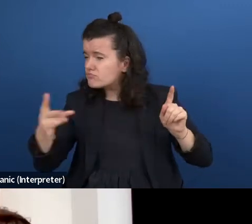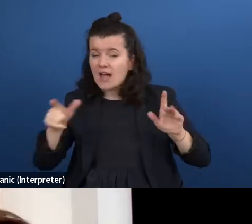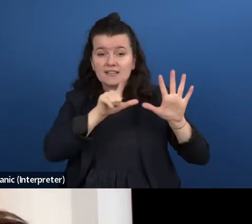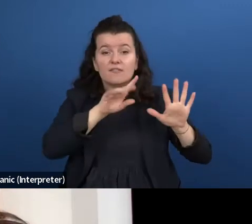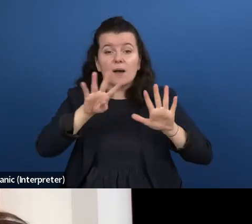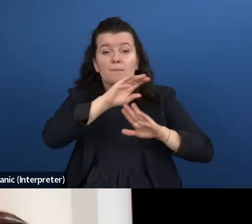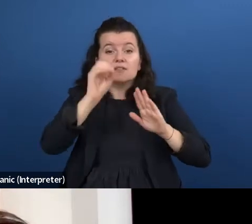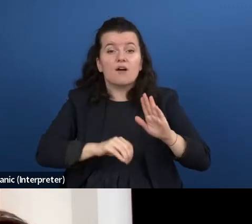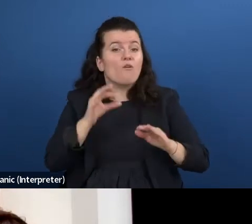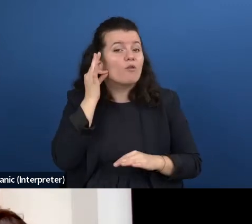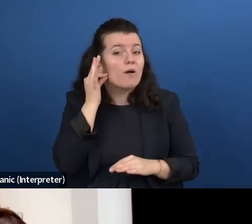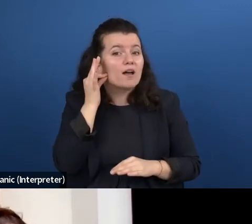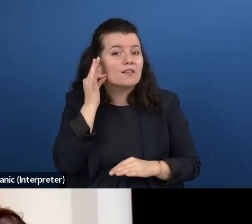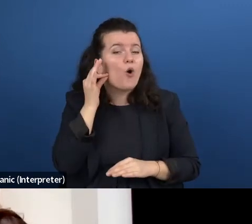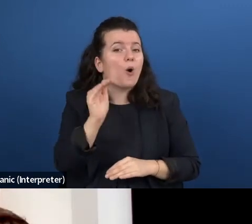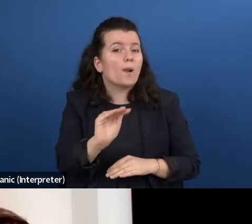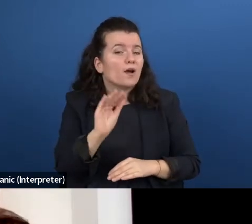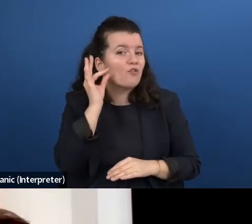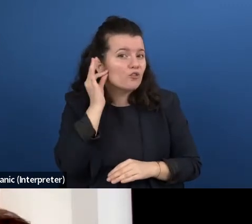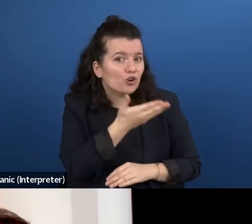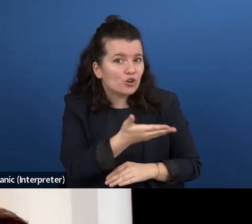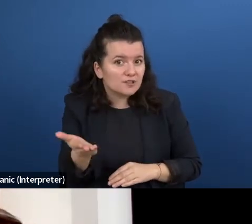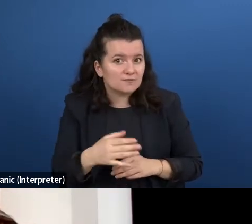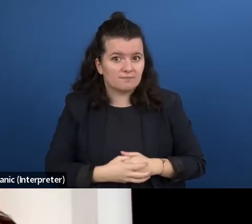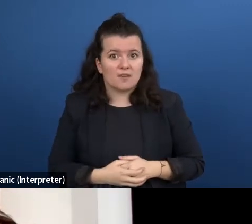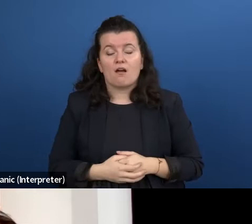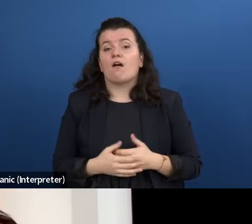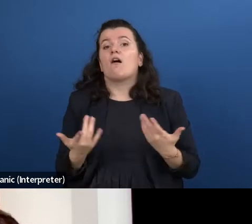the percentage of women and girls is 96%.